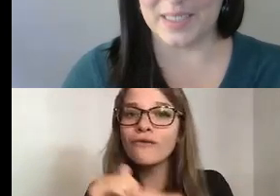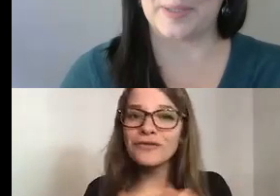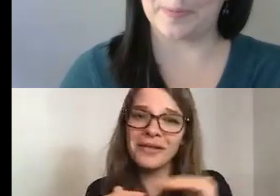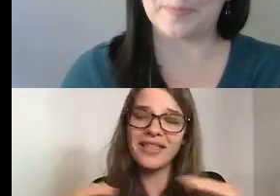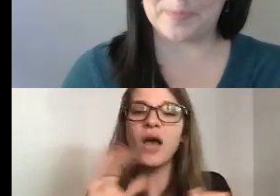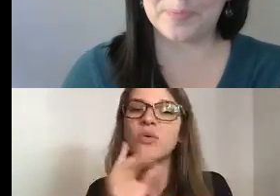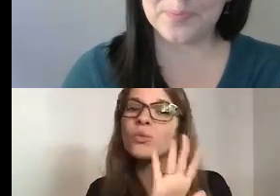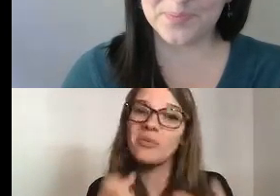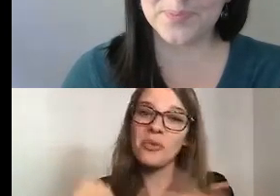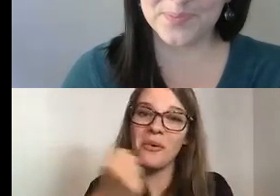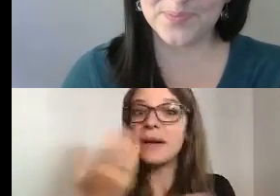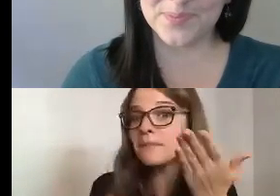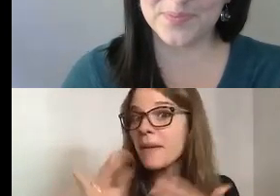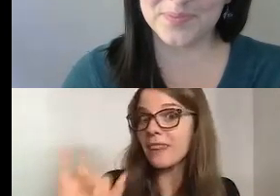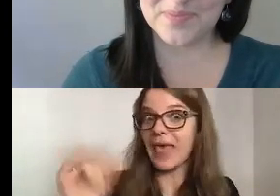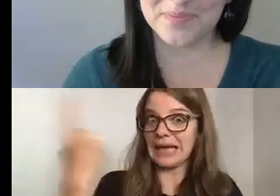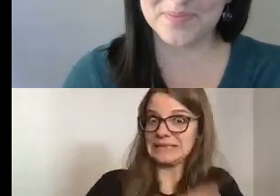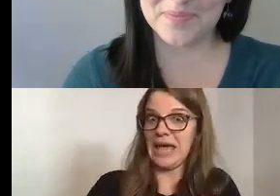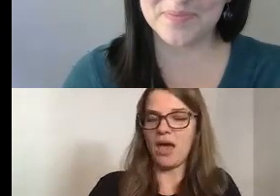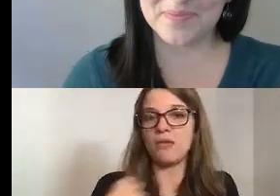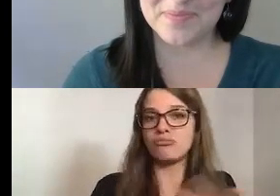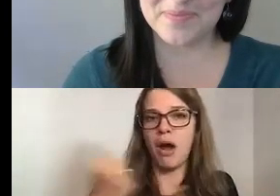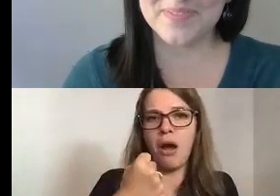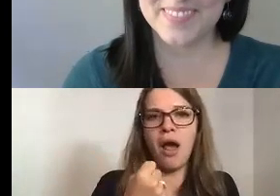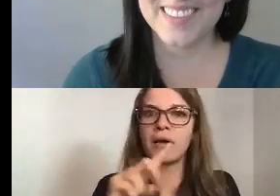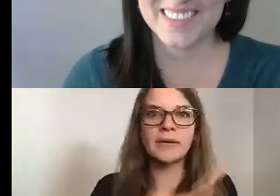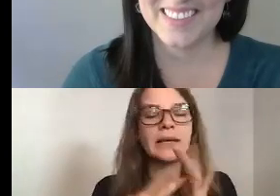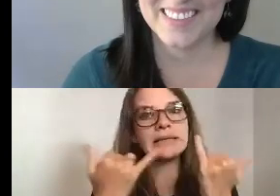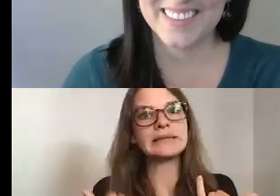maybe the priority that day is not that today is going to be the day where we have less screen time